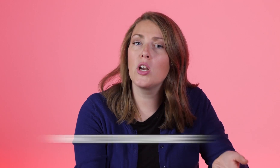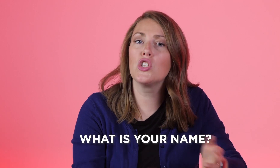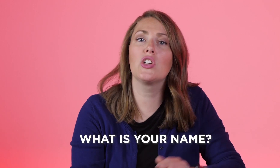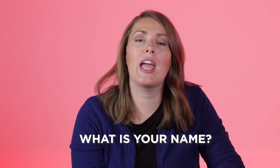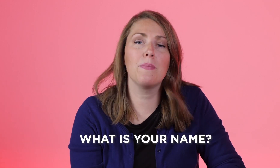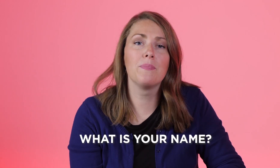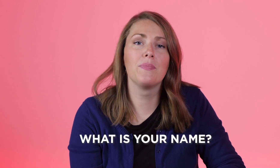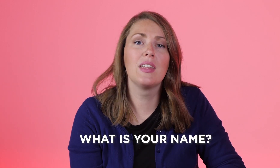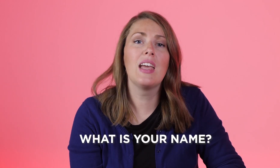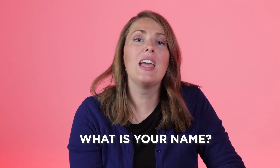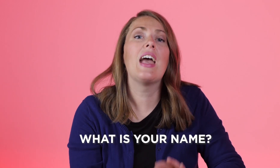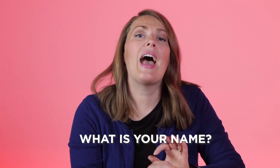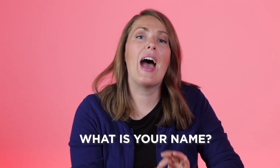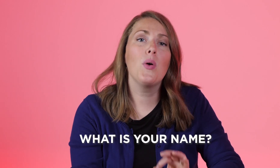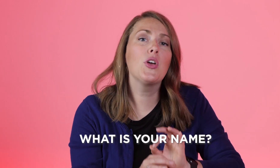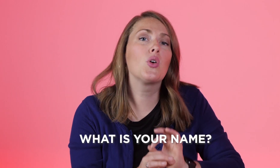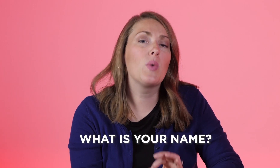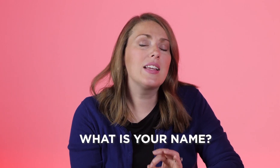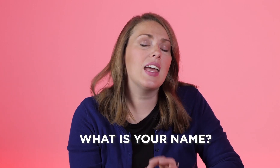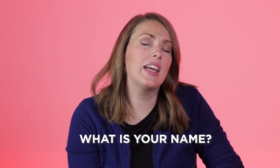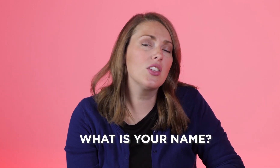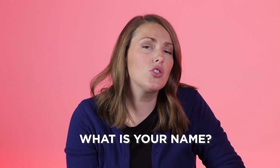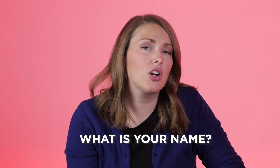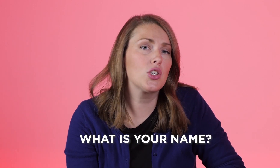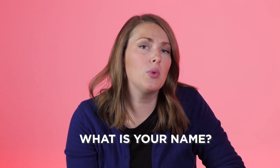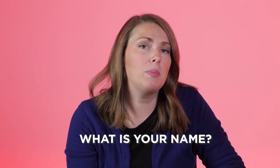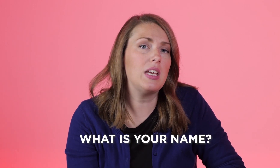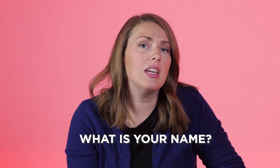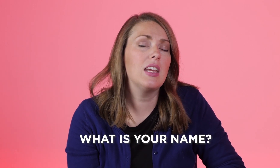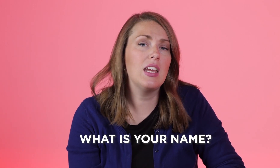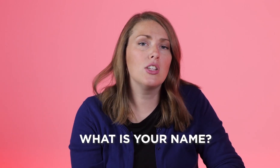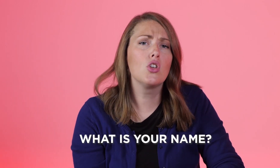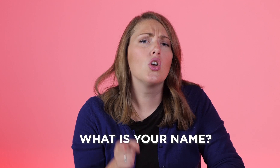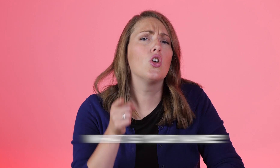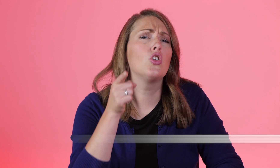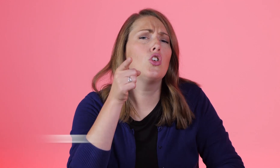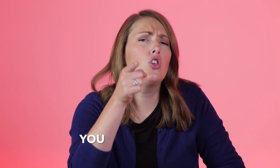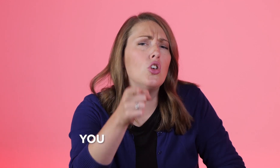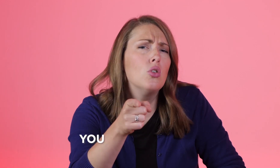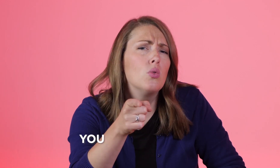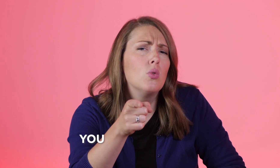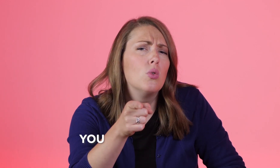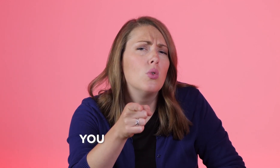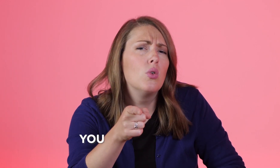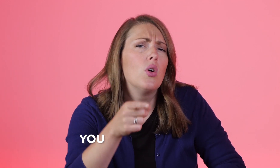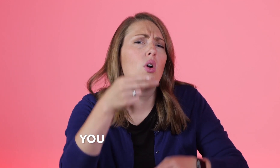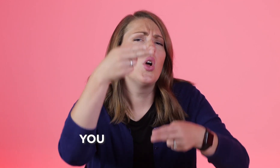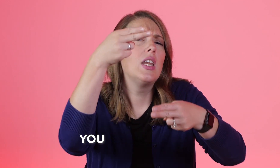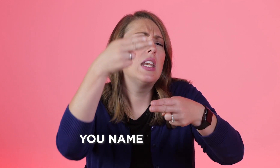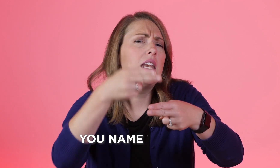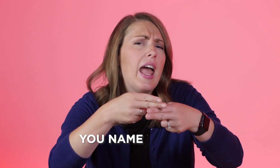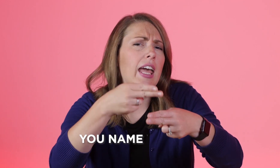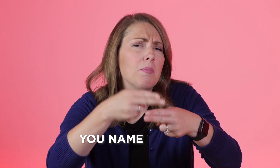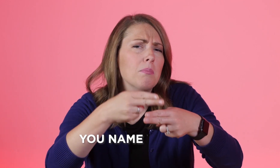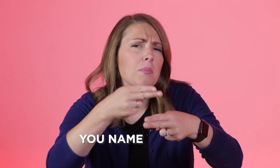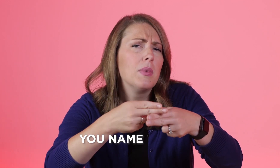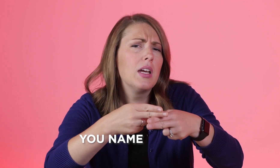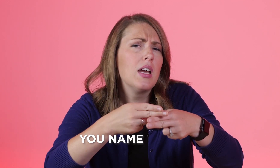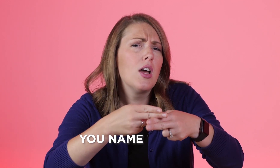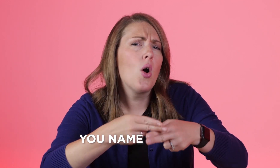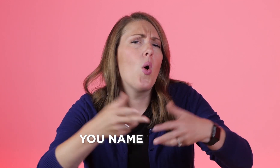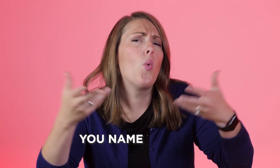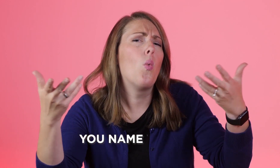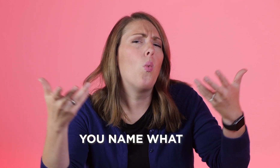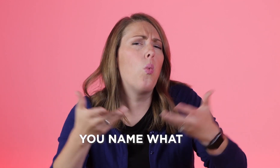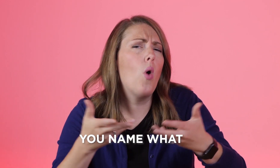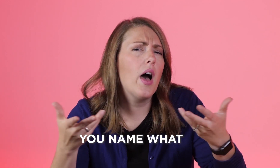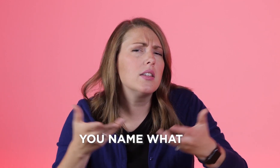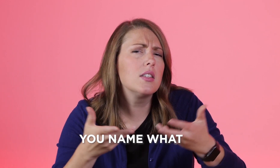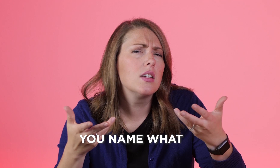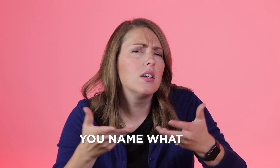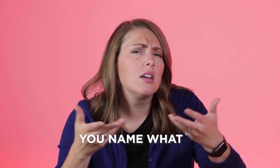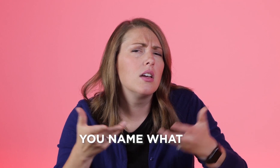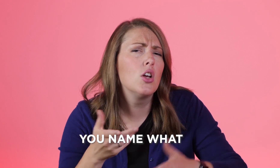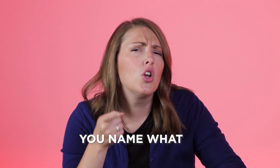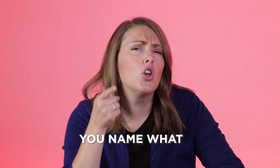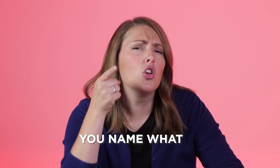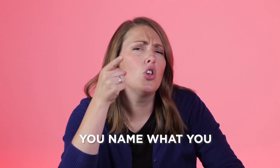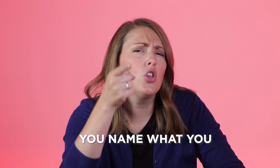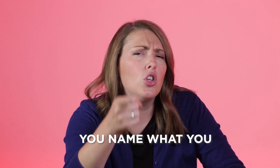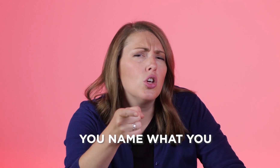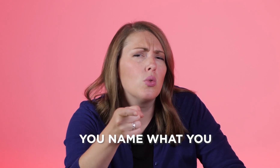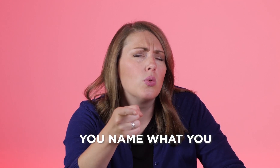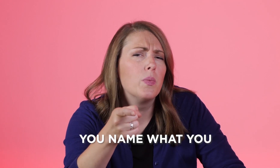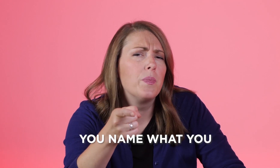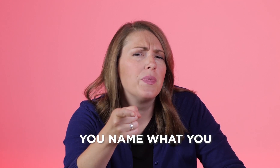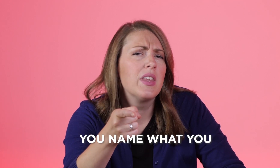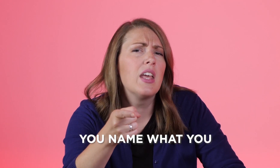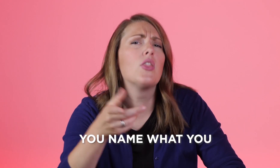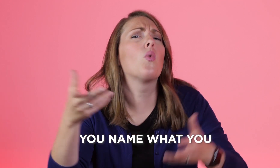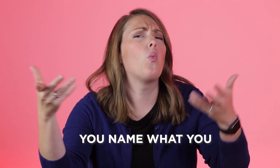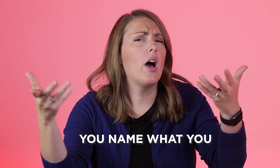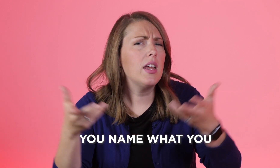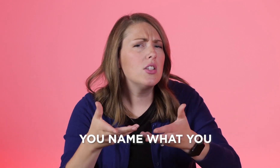what is your name how the correct asl structure would be is you name what you the what is